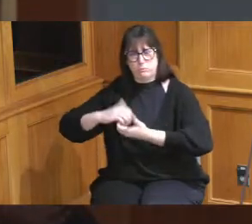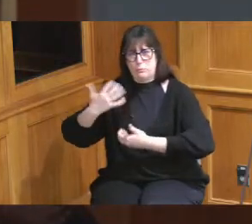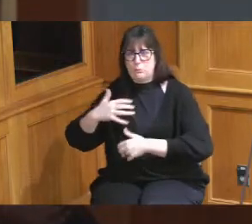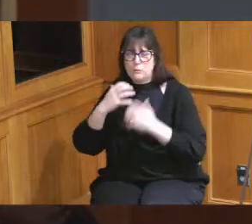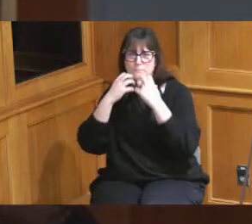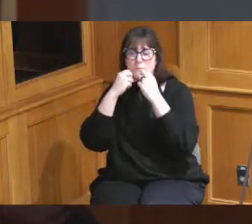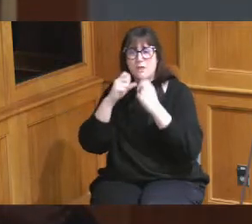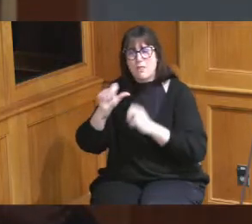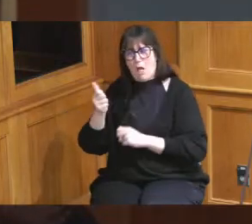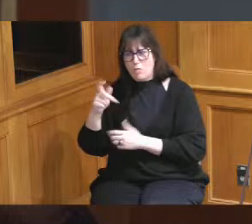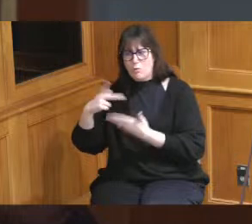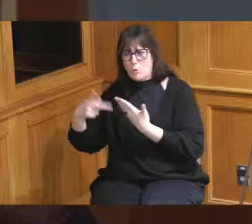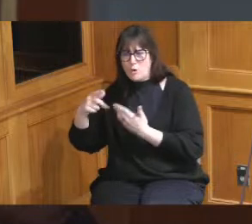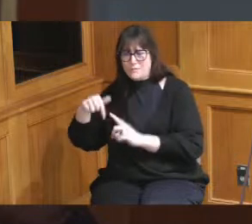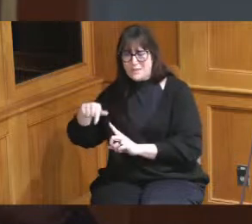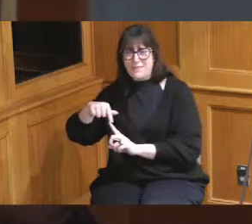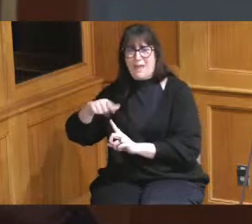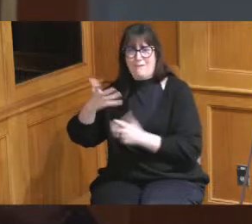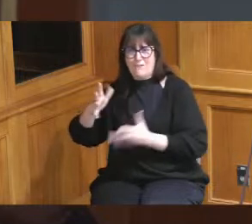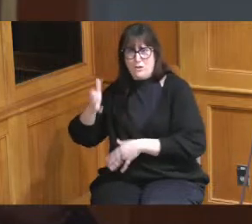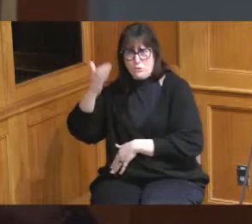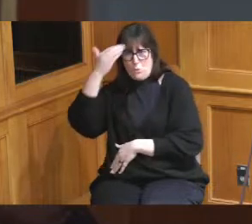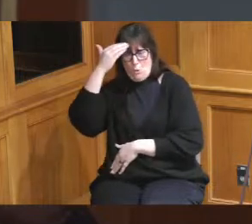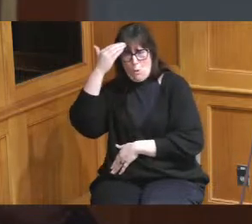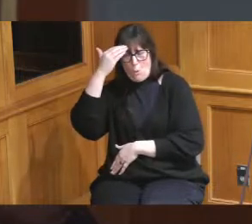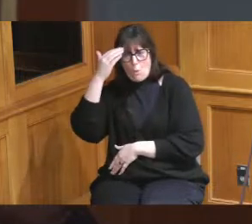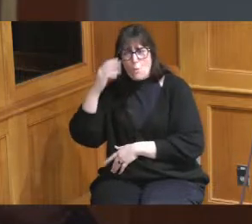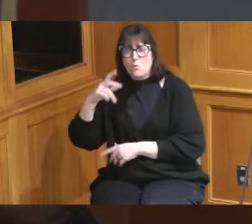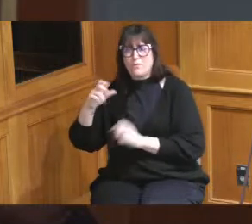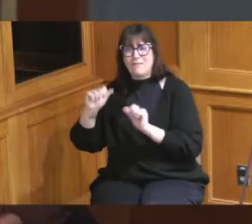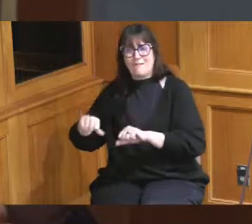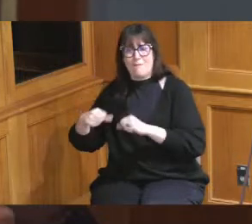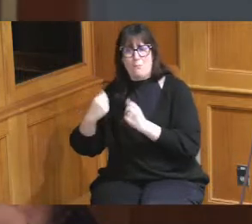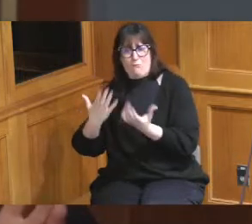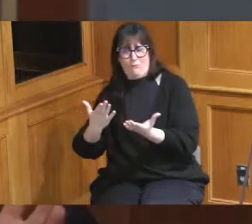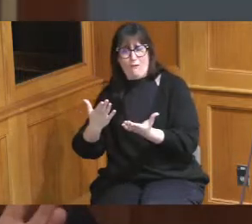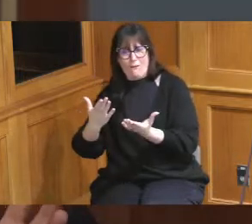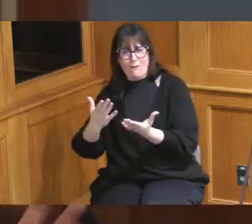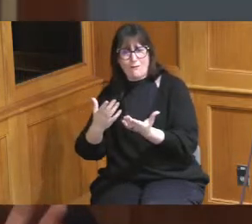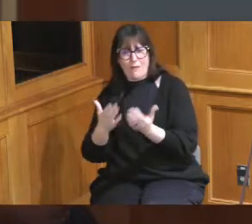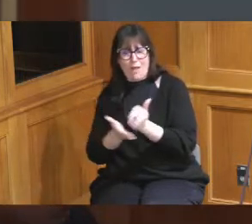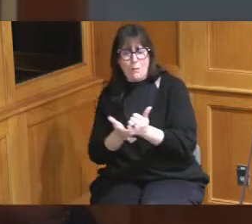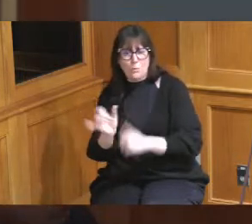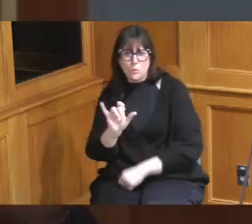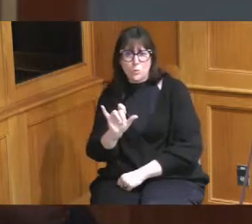know about both in the county that provide assistance residents but also in the state and